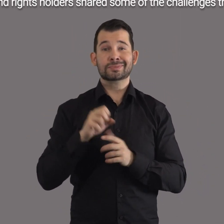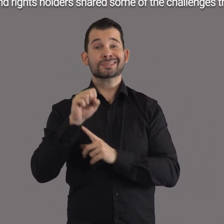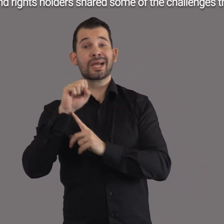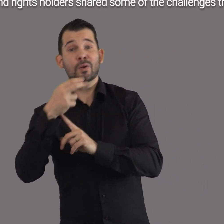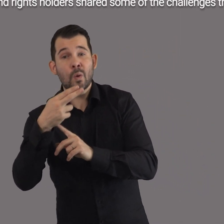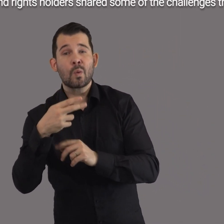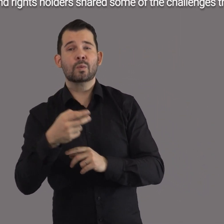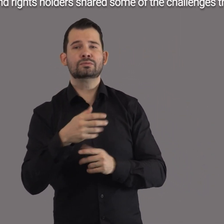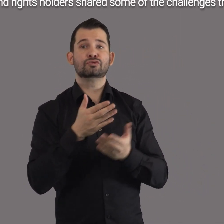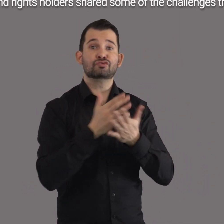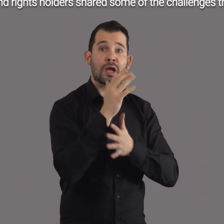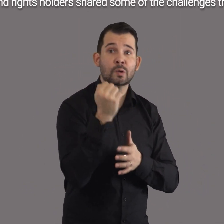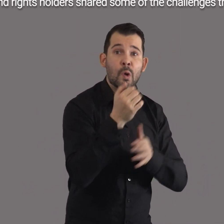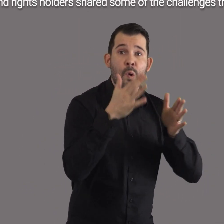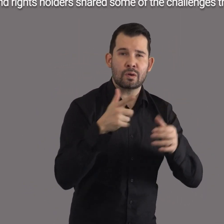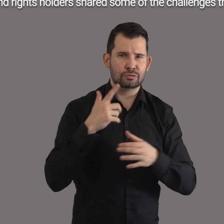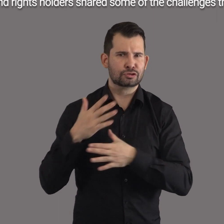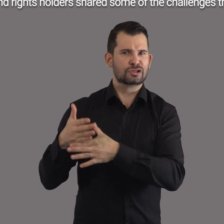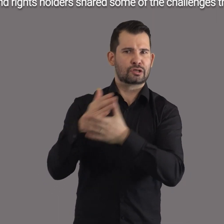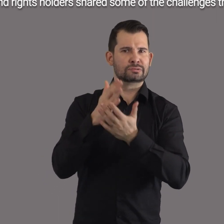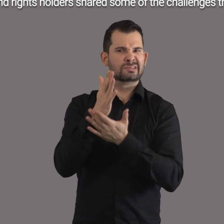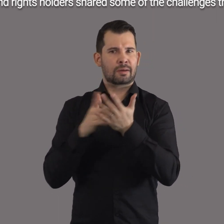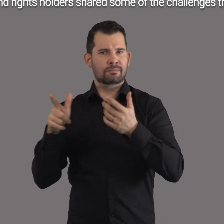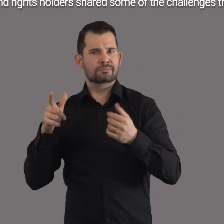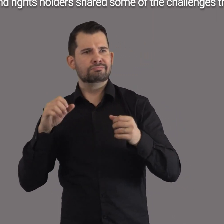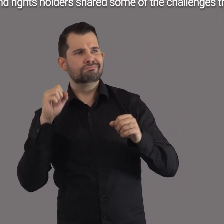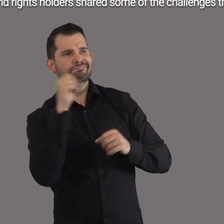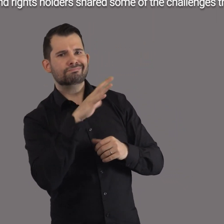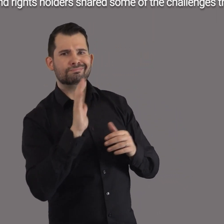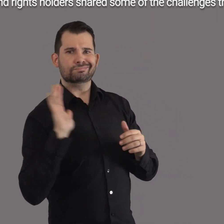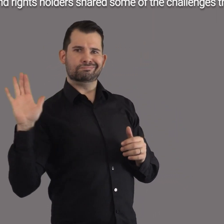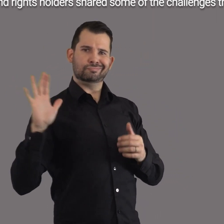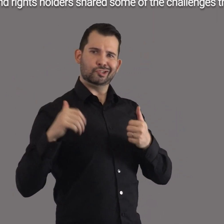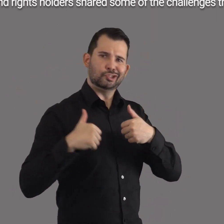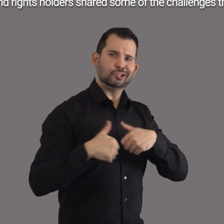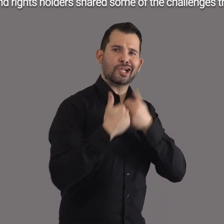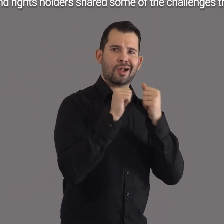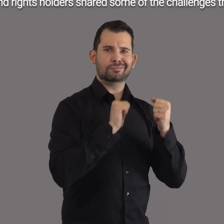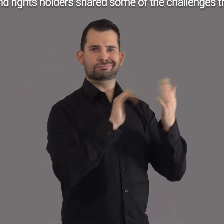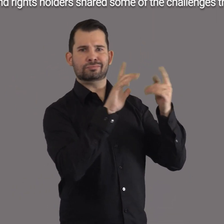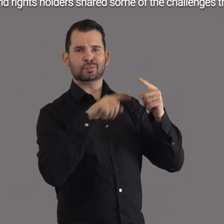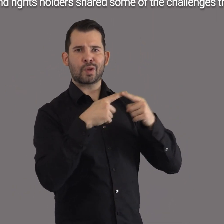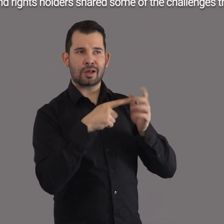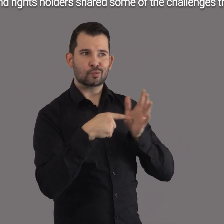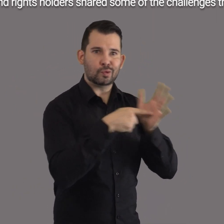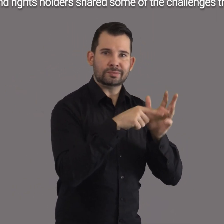Stakeholders and rights shared some of the challenges they face when